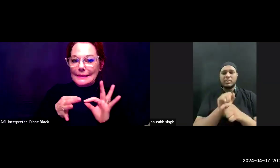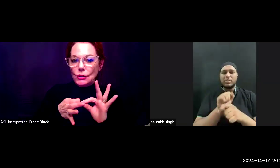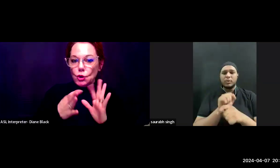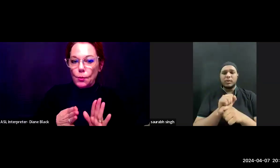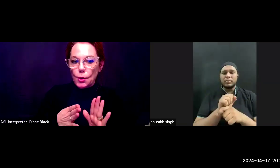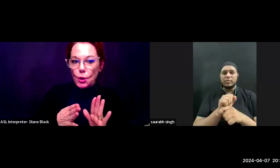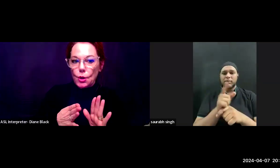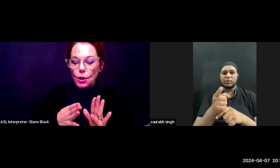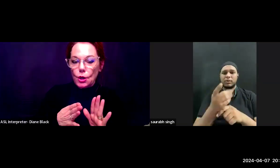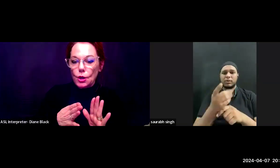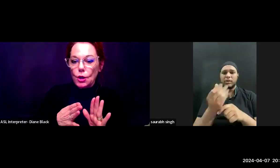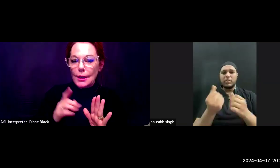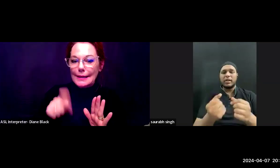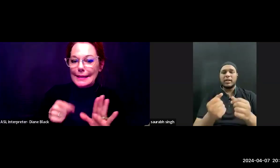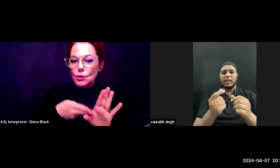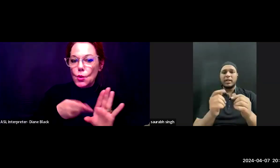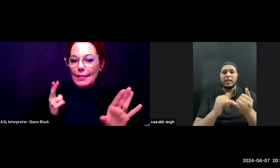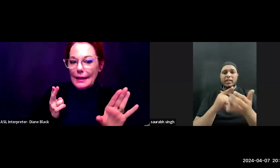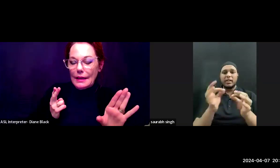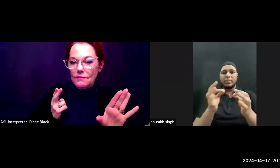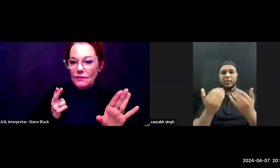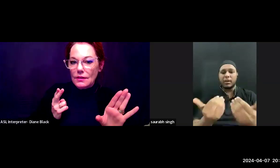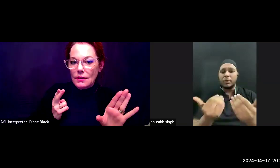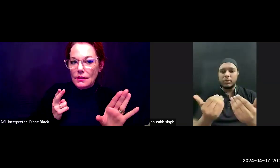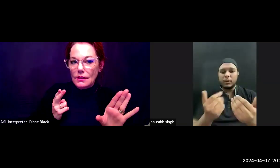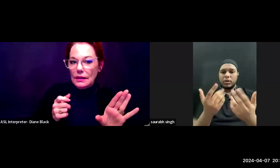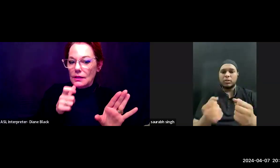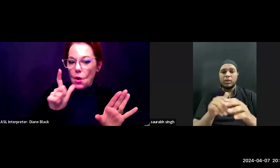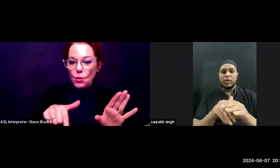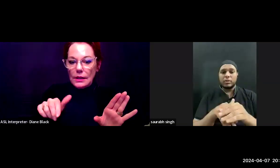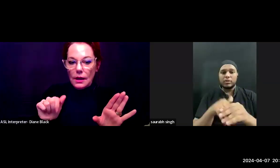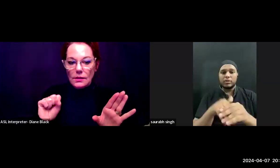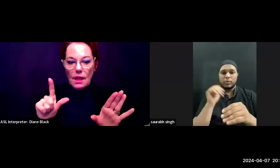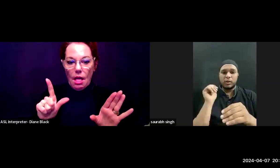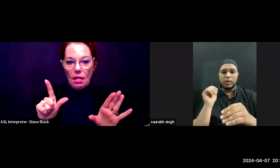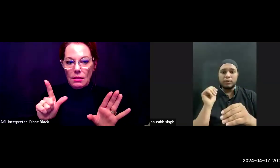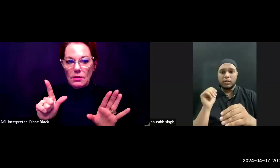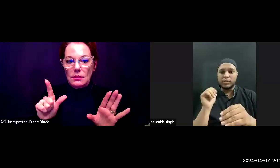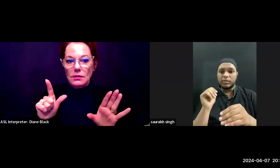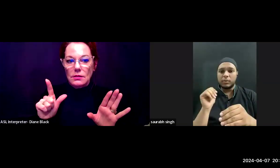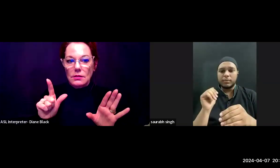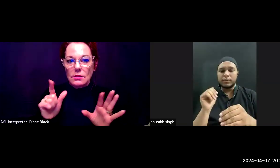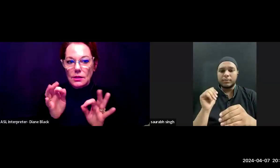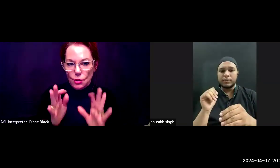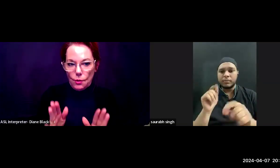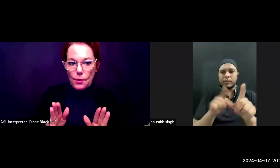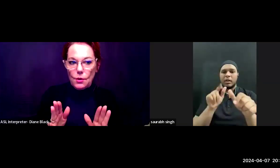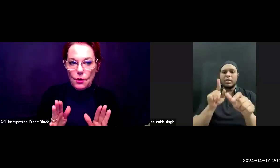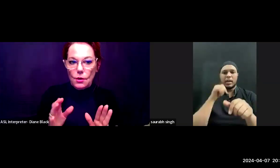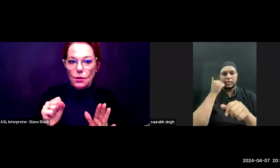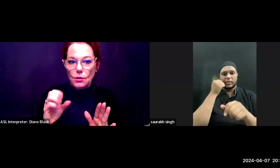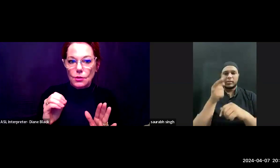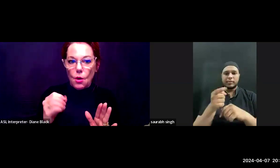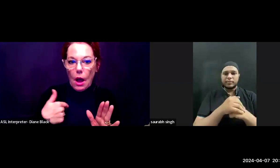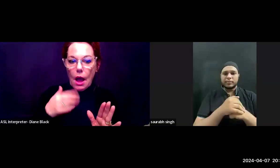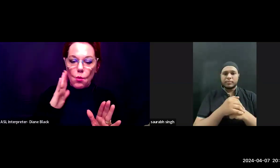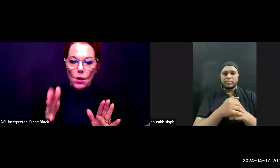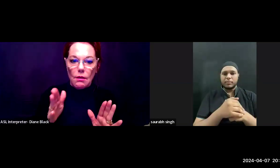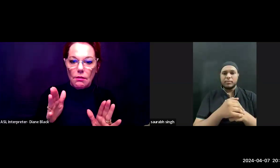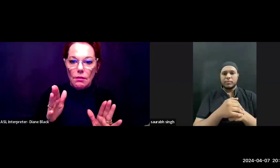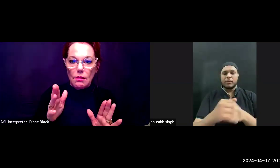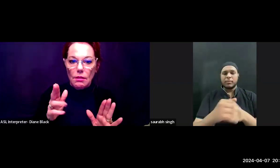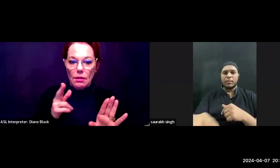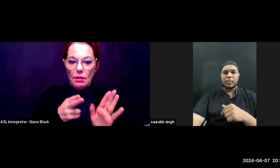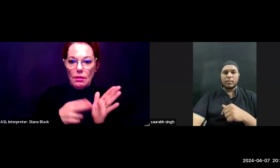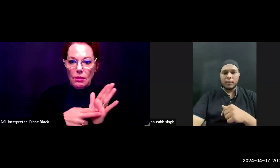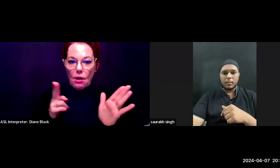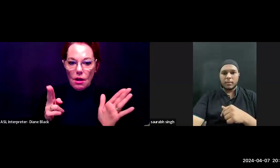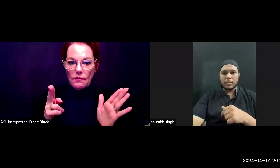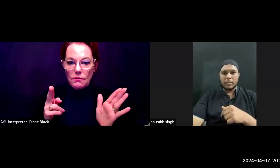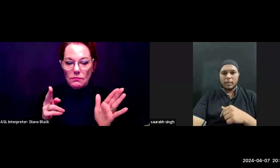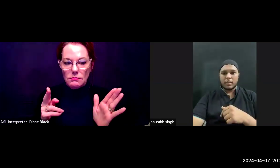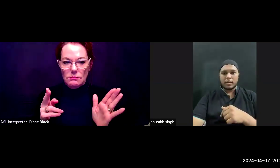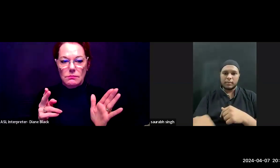urgent work so he don't need any ISL interpreter now so he wanted us to be log off also. [Dr Kumar speaking] home please